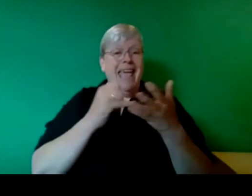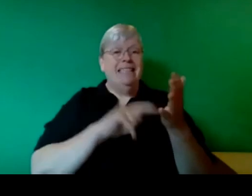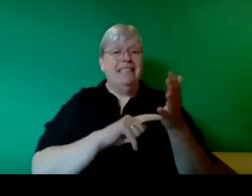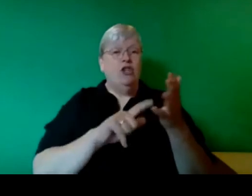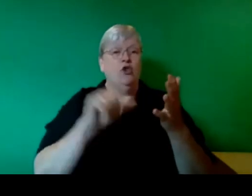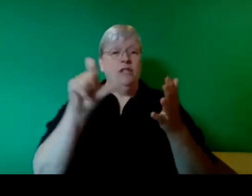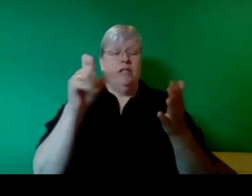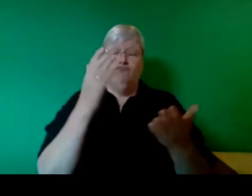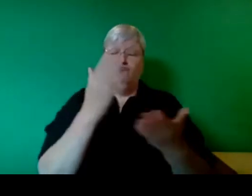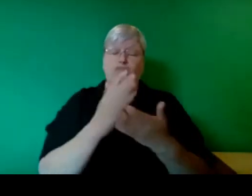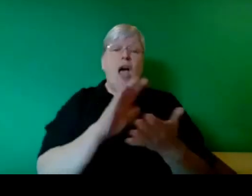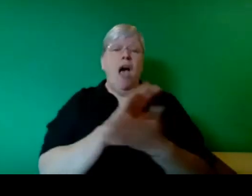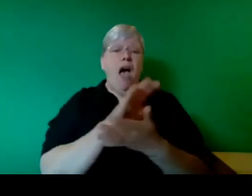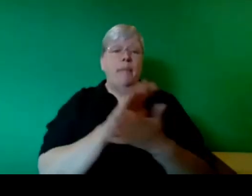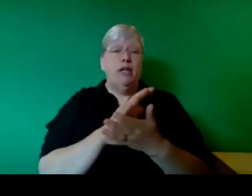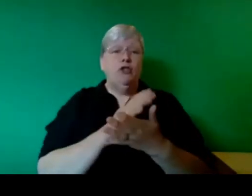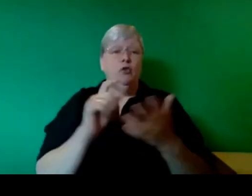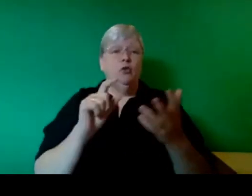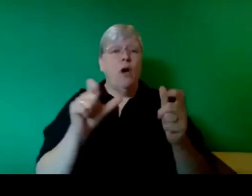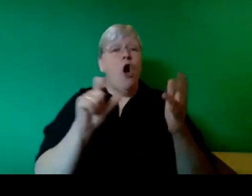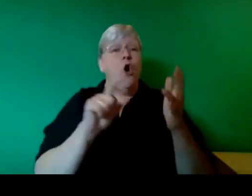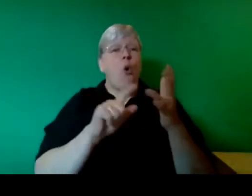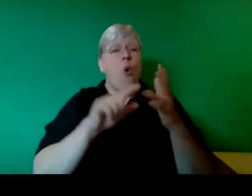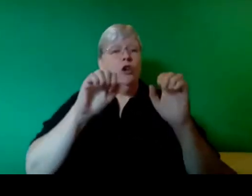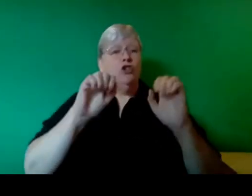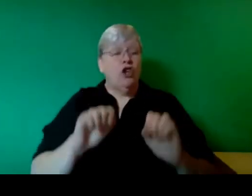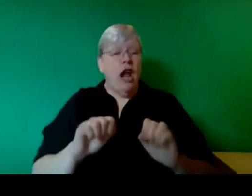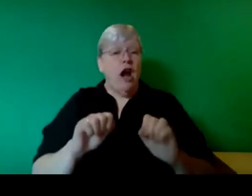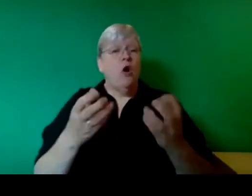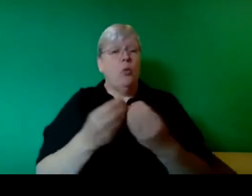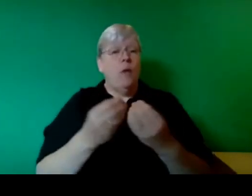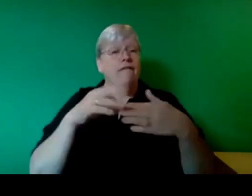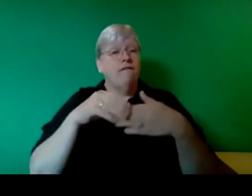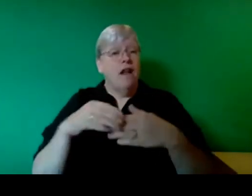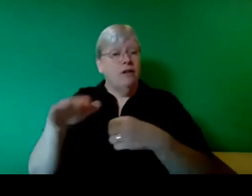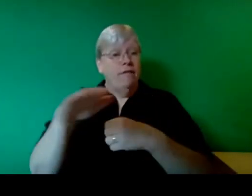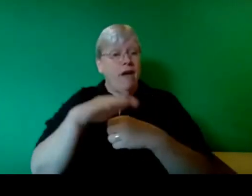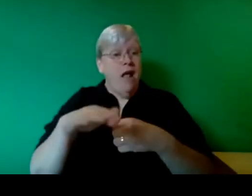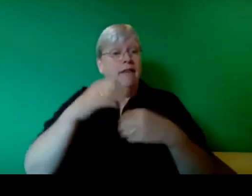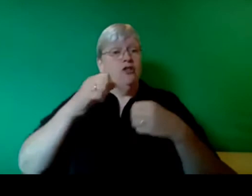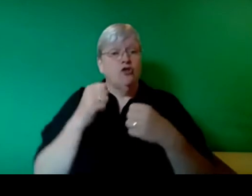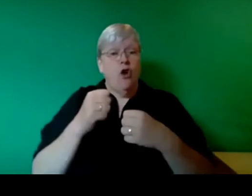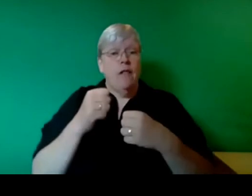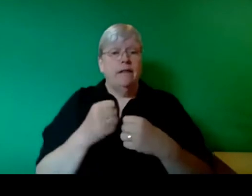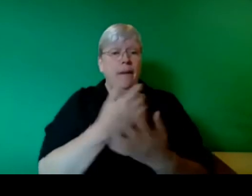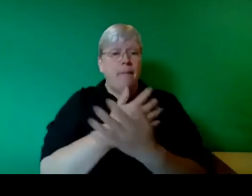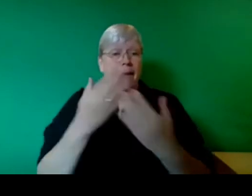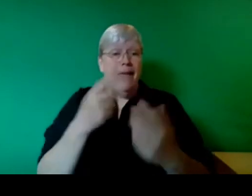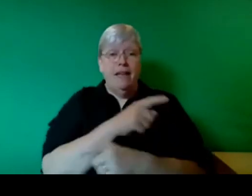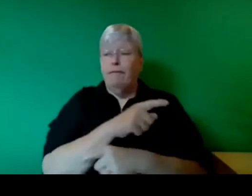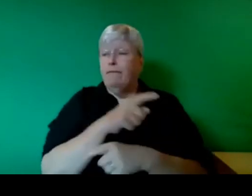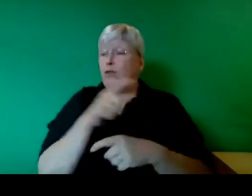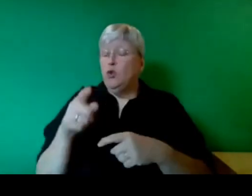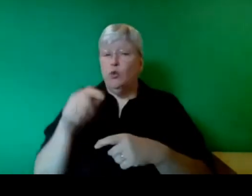co-chair alongside Friends of the Earth Scotland. Many of you will know that the concept of a just